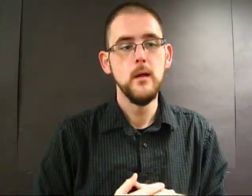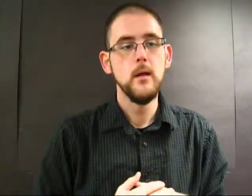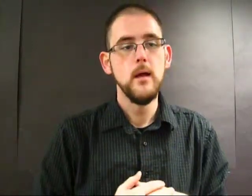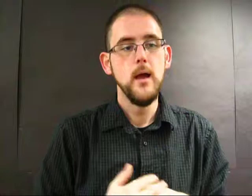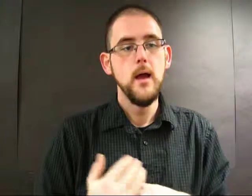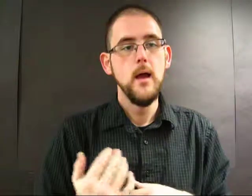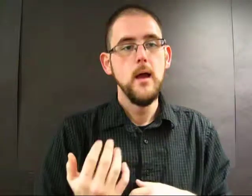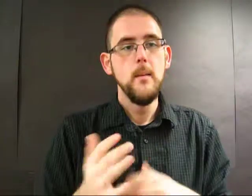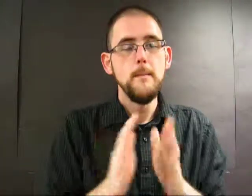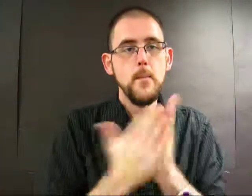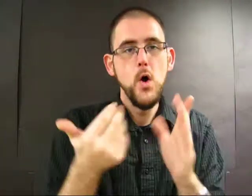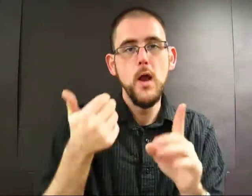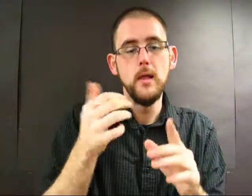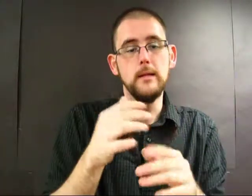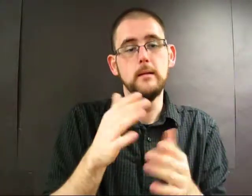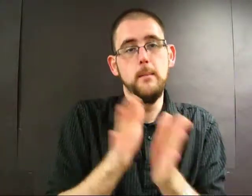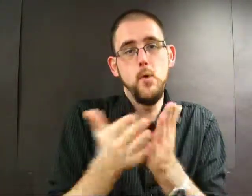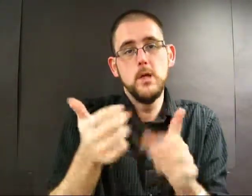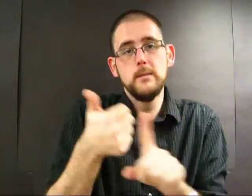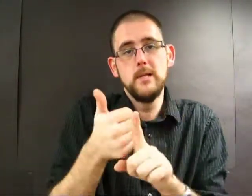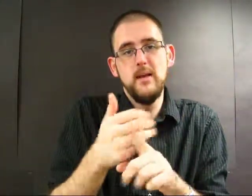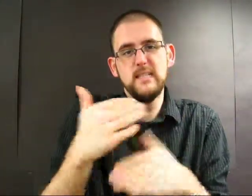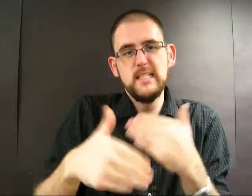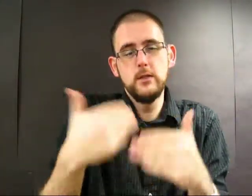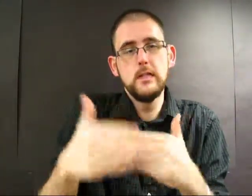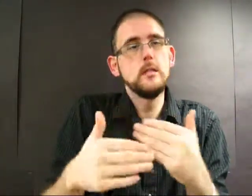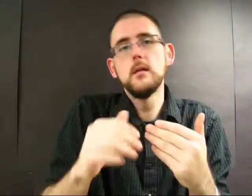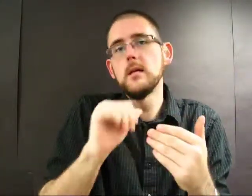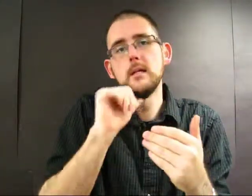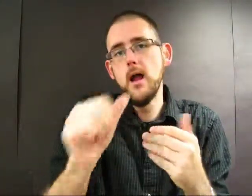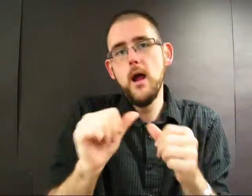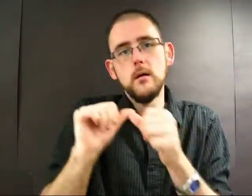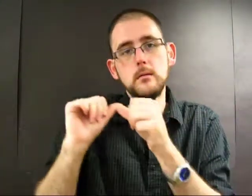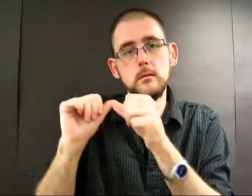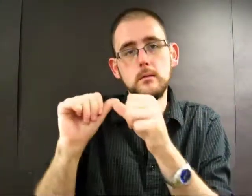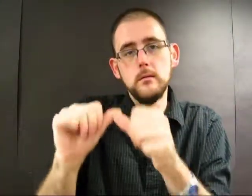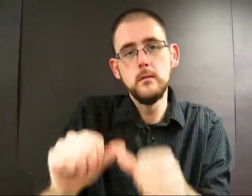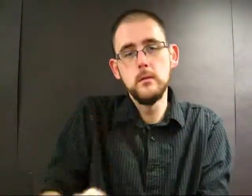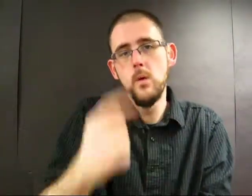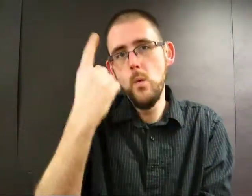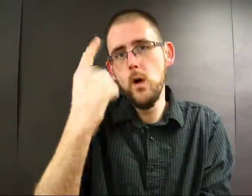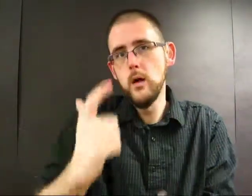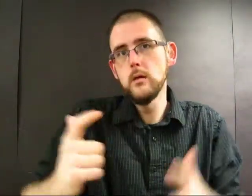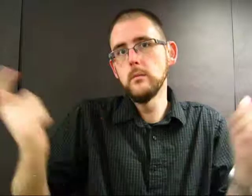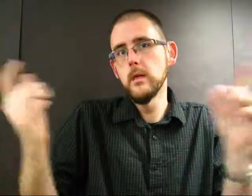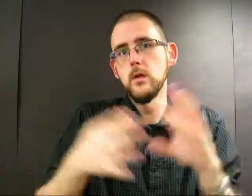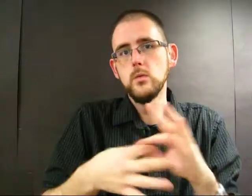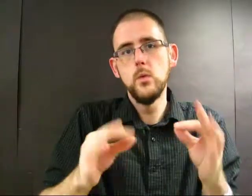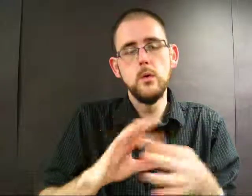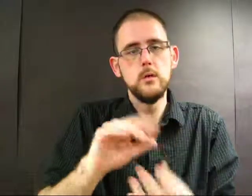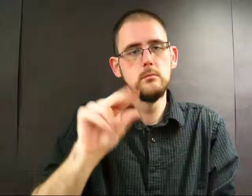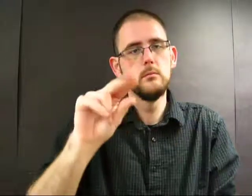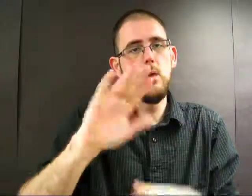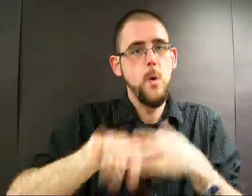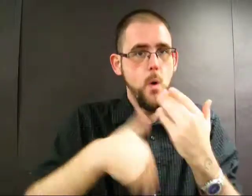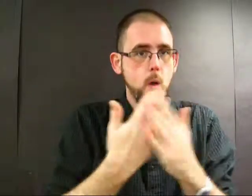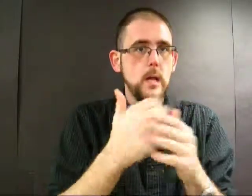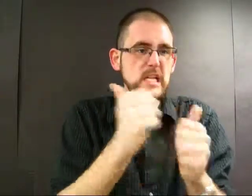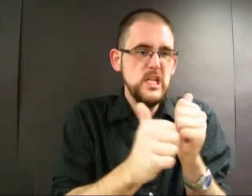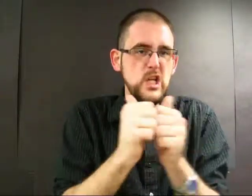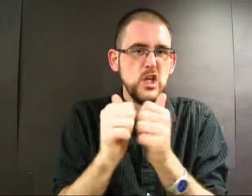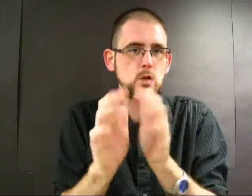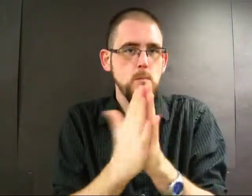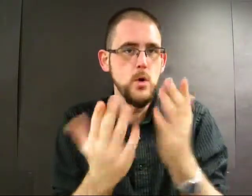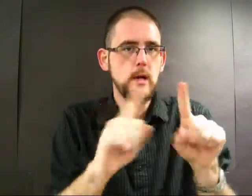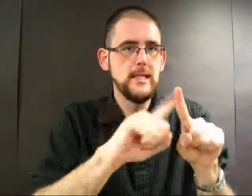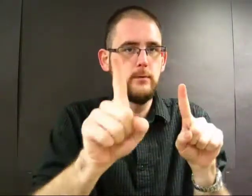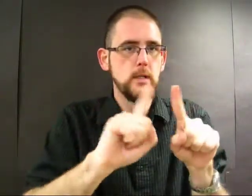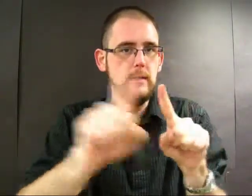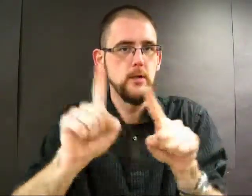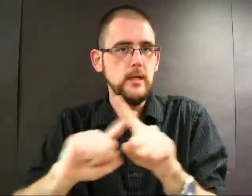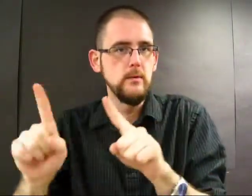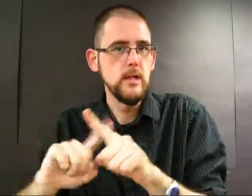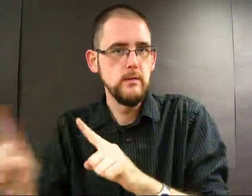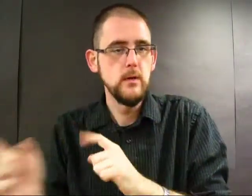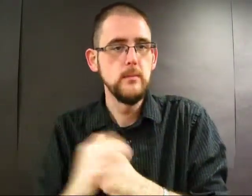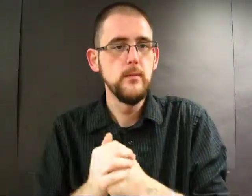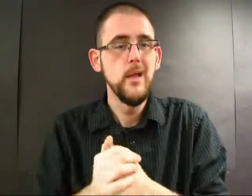The books themselves don't represent one continuous story; they each stand alone.